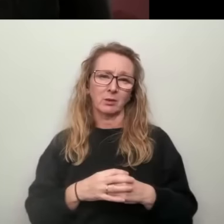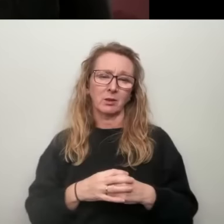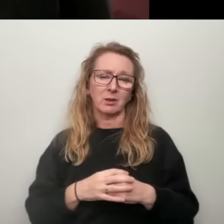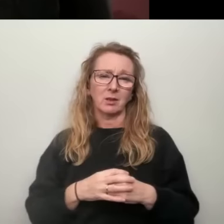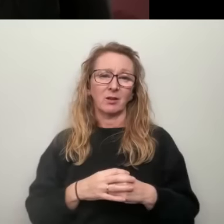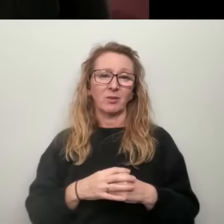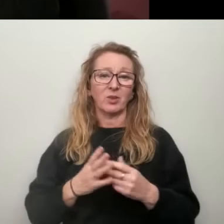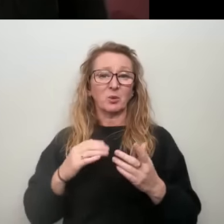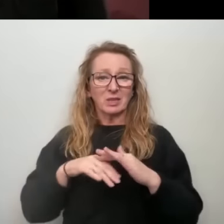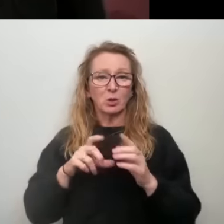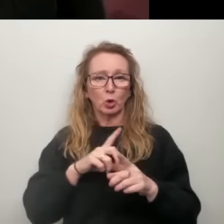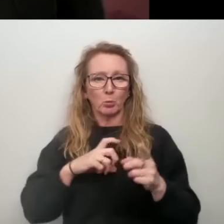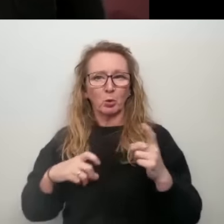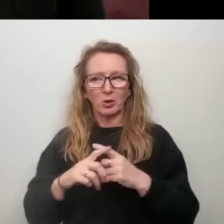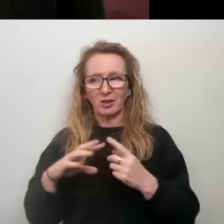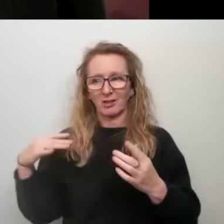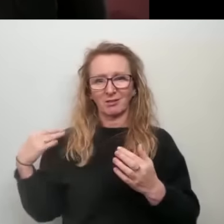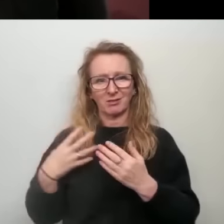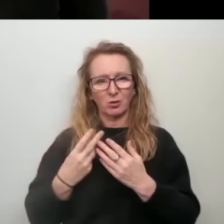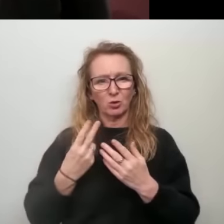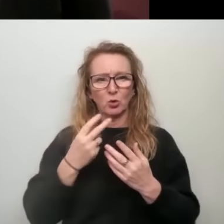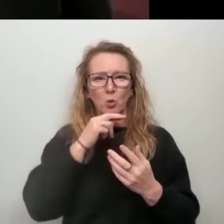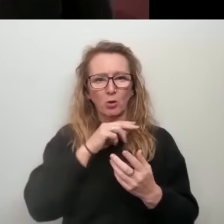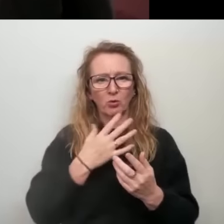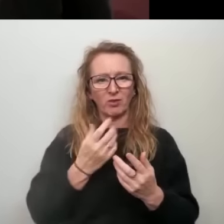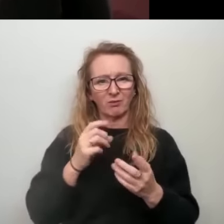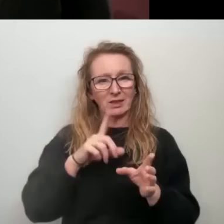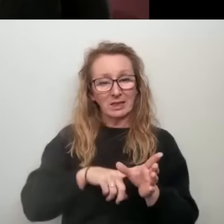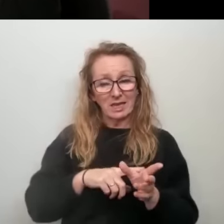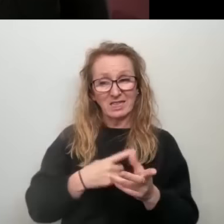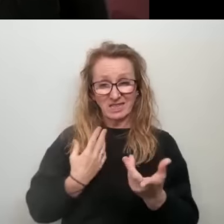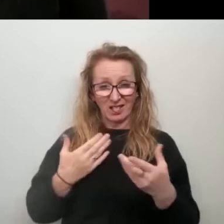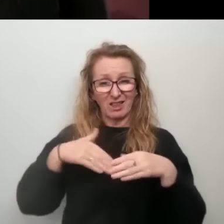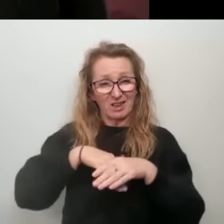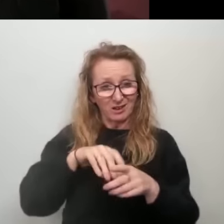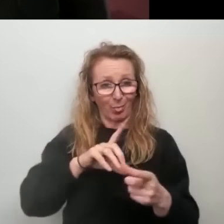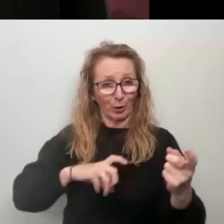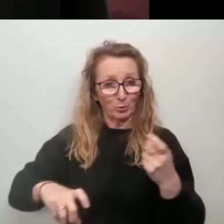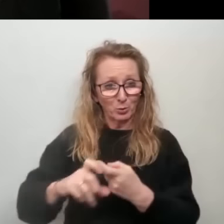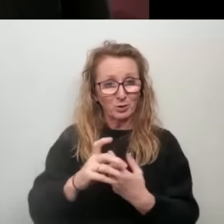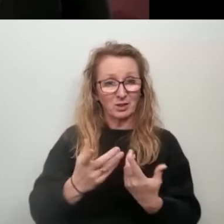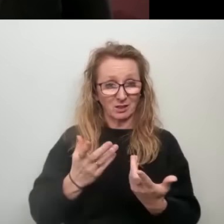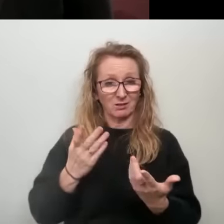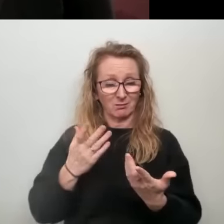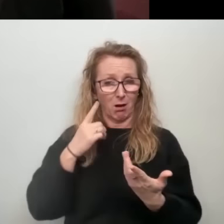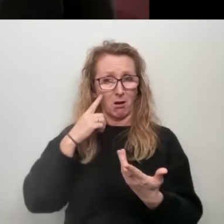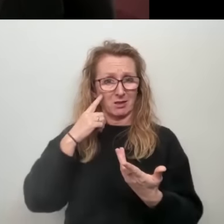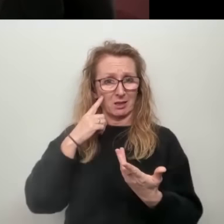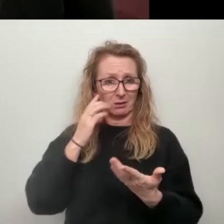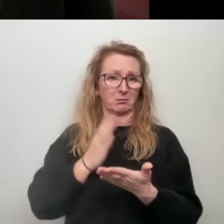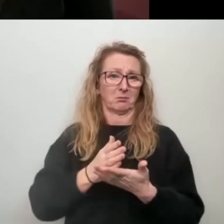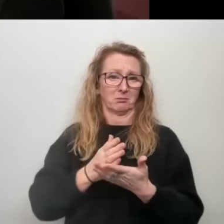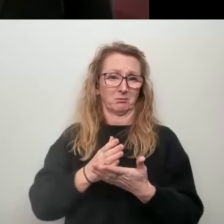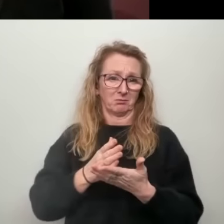after almost 250 years is still there. So it has been, I would say it's been not just a commercial success,